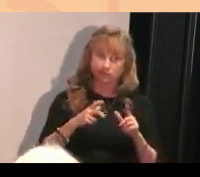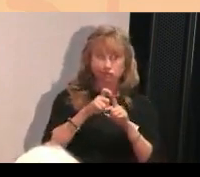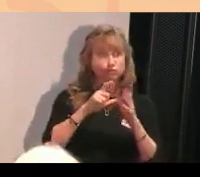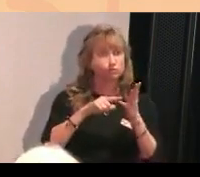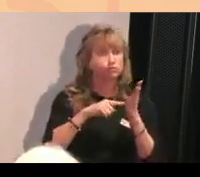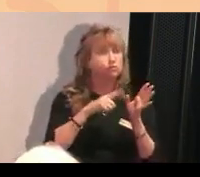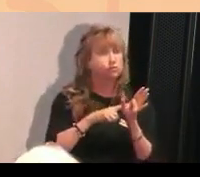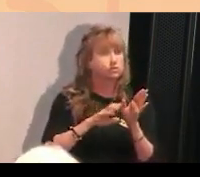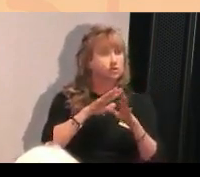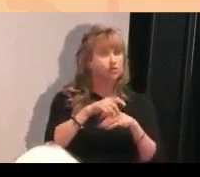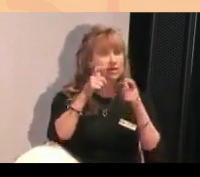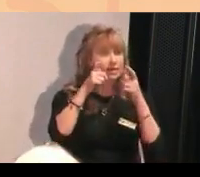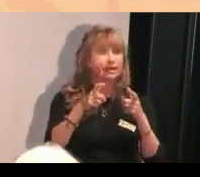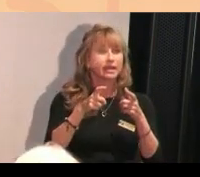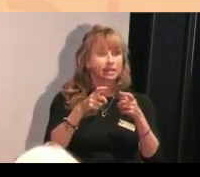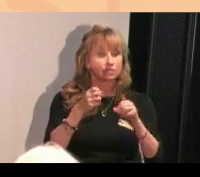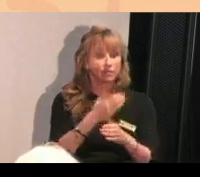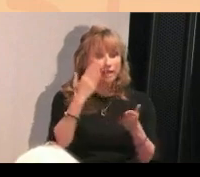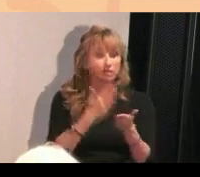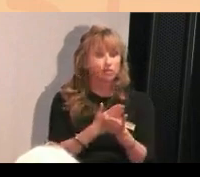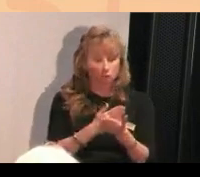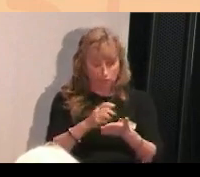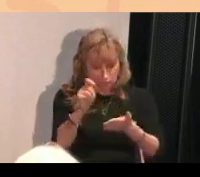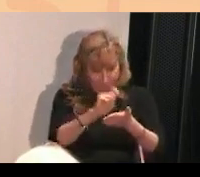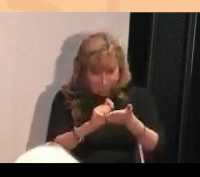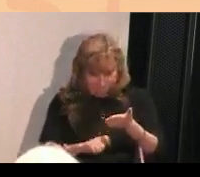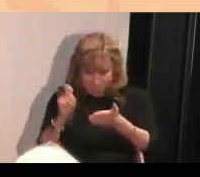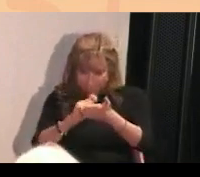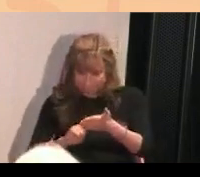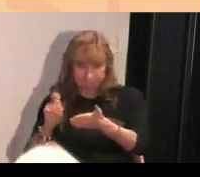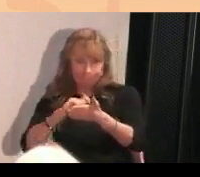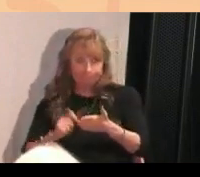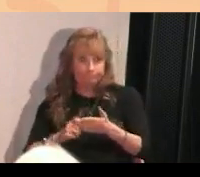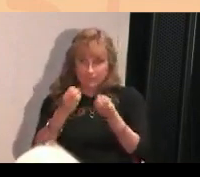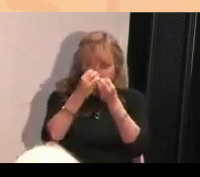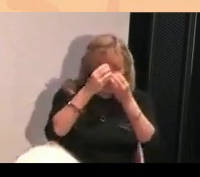a record of it to keep the conversation going and to keep bringing it forward